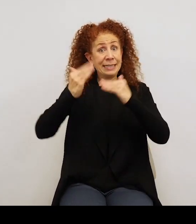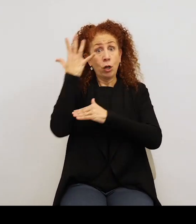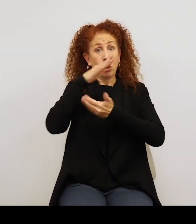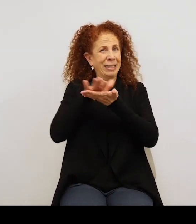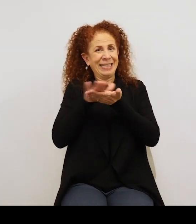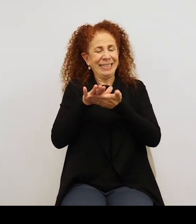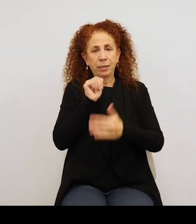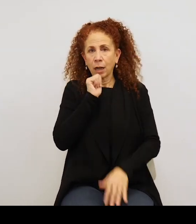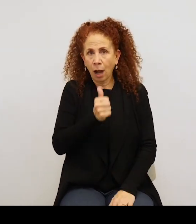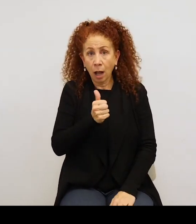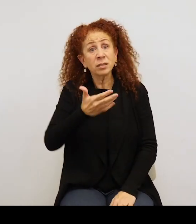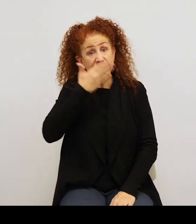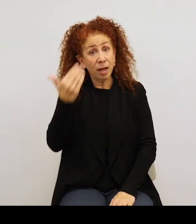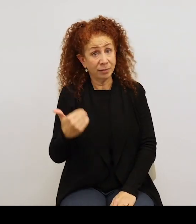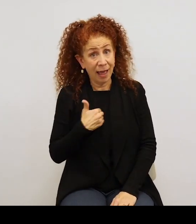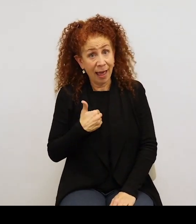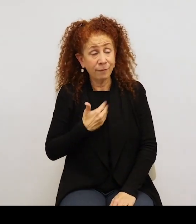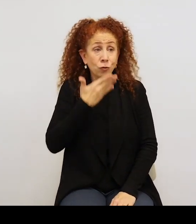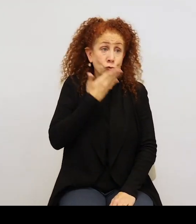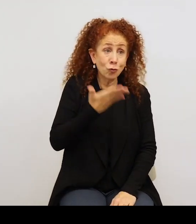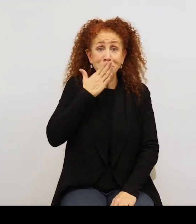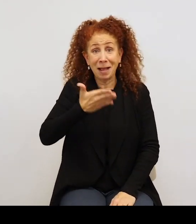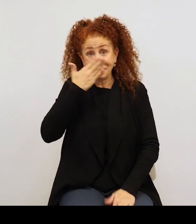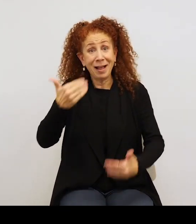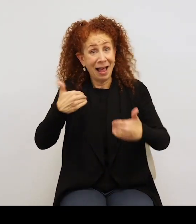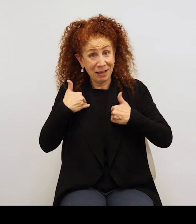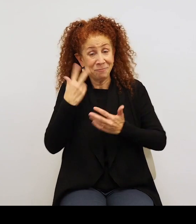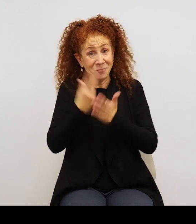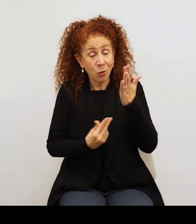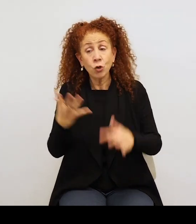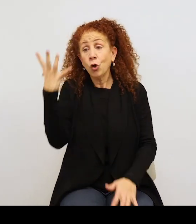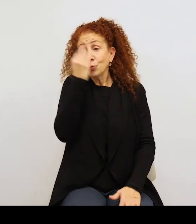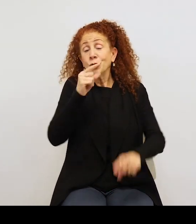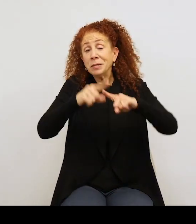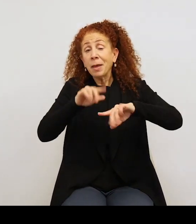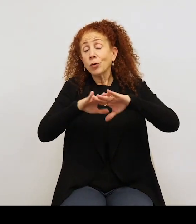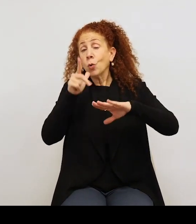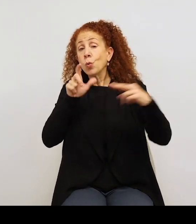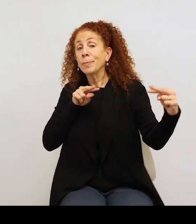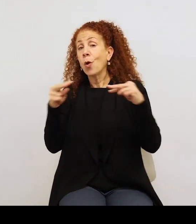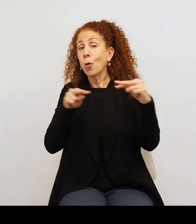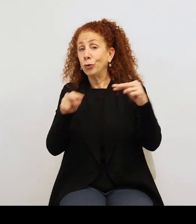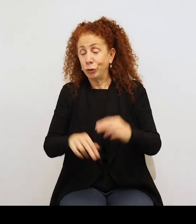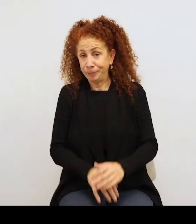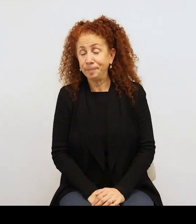There are smells, good and bad. Beauty is in the eye of the beholder.